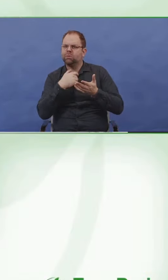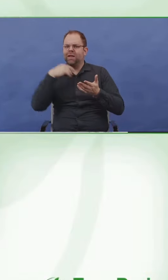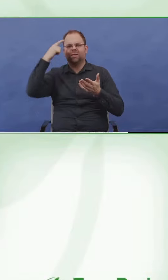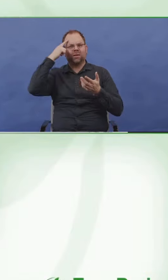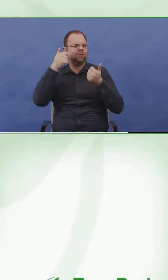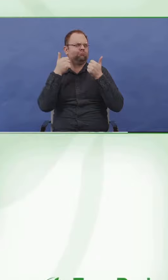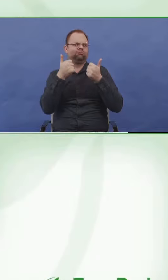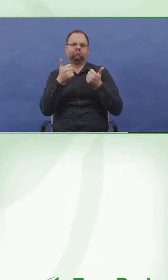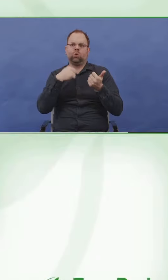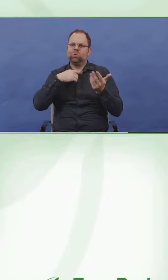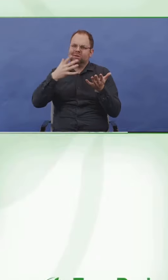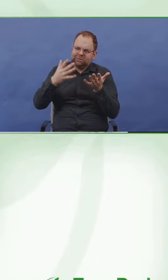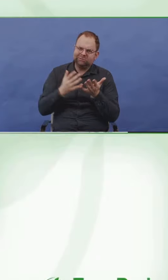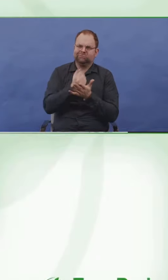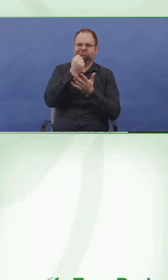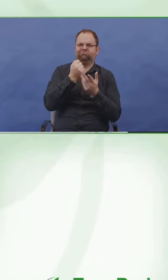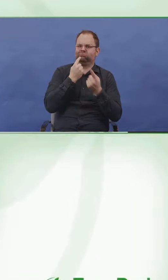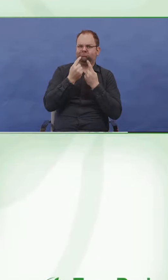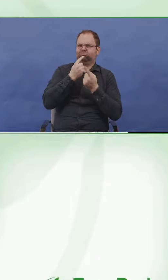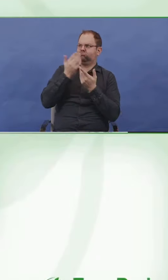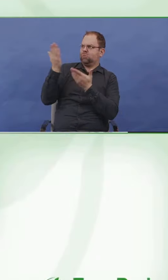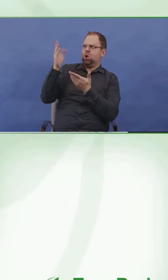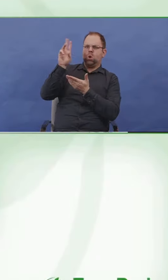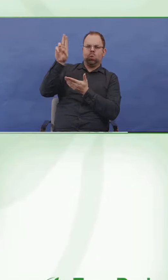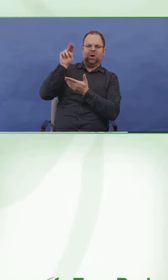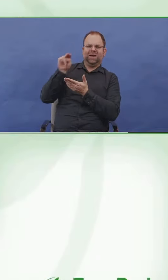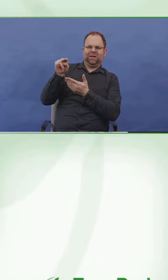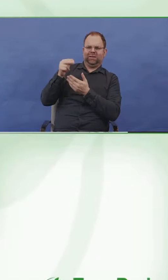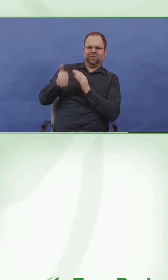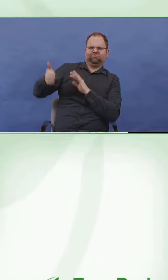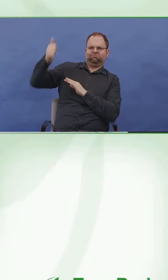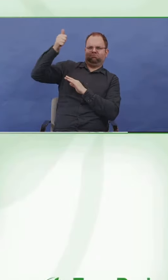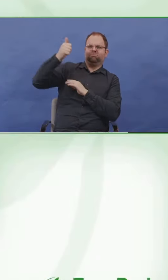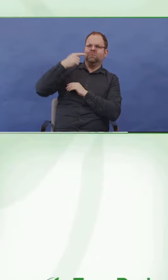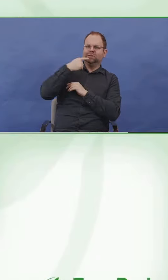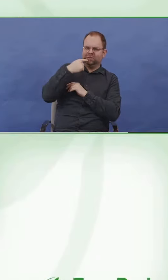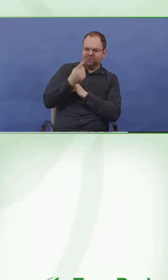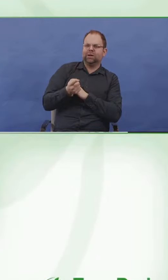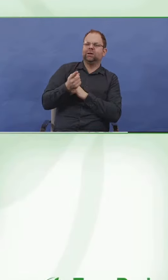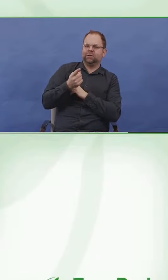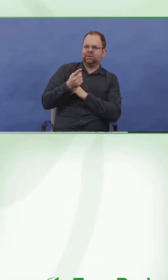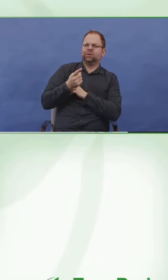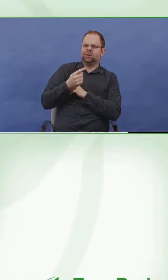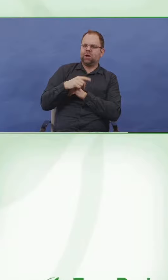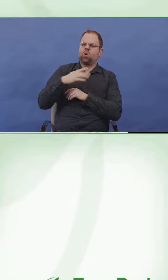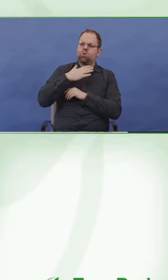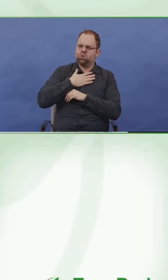That means to be sitting at the table, both as care providers but also as care receivers.